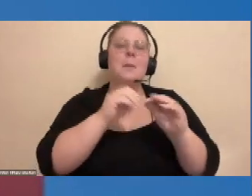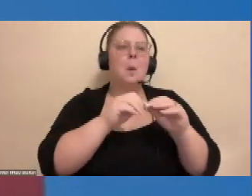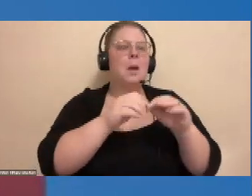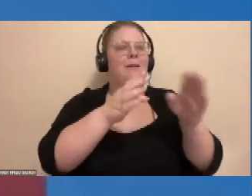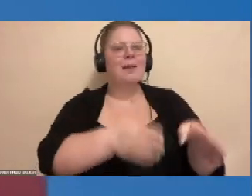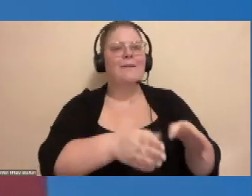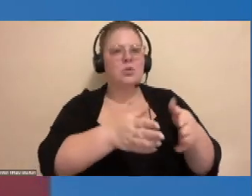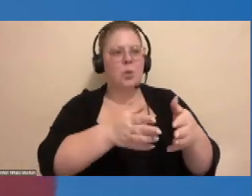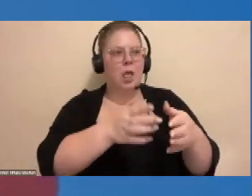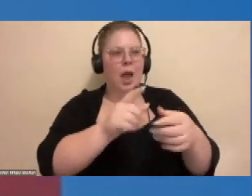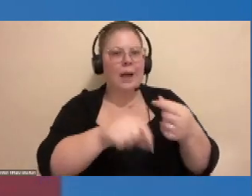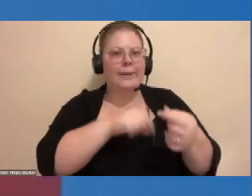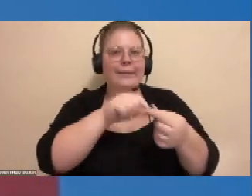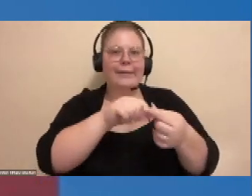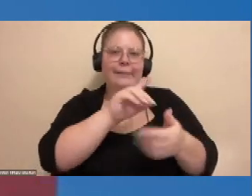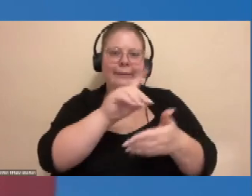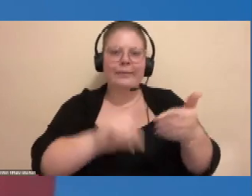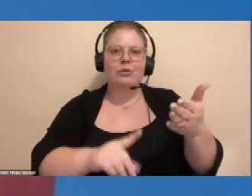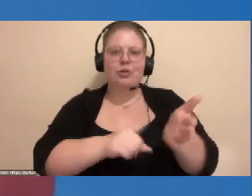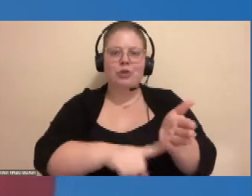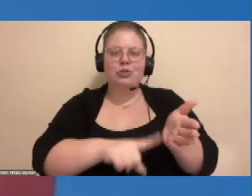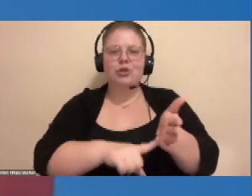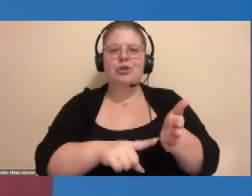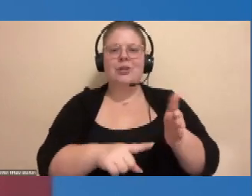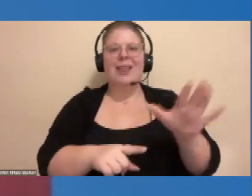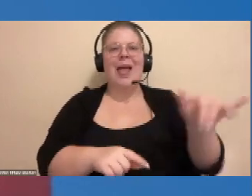to talk to people who are outside of